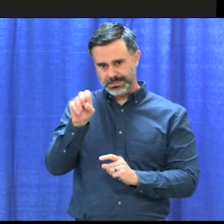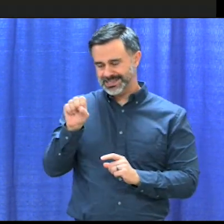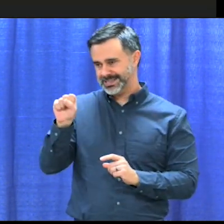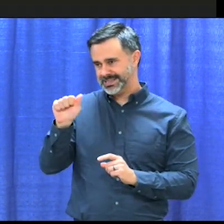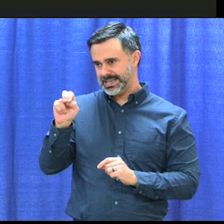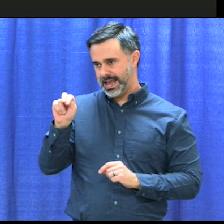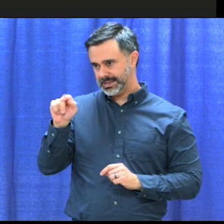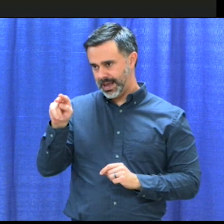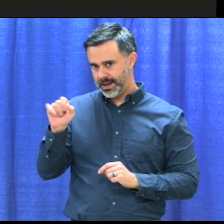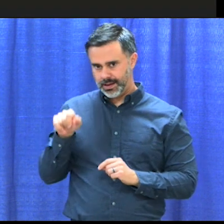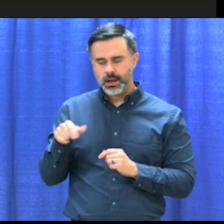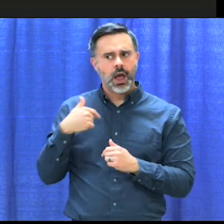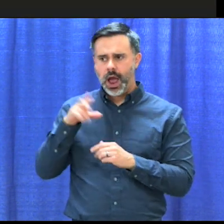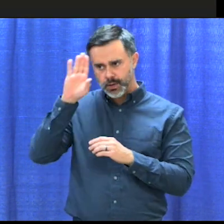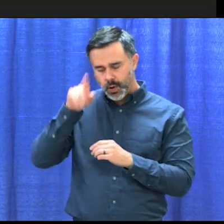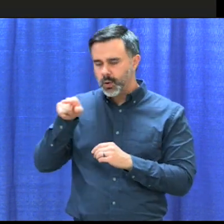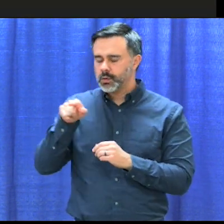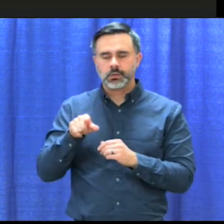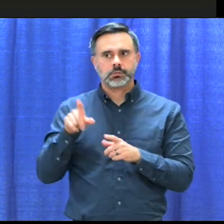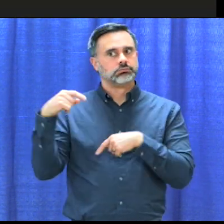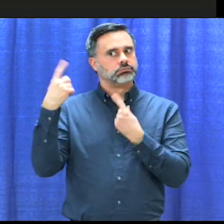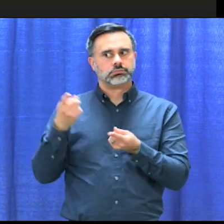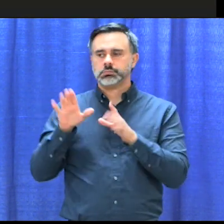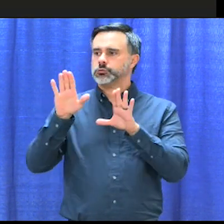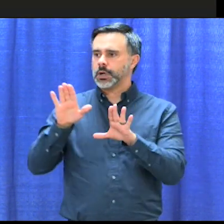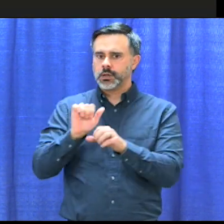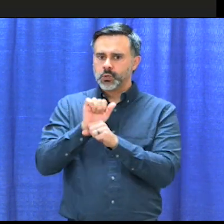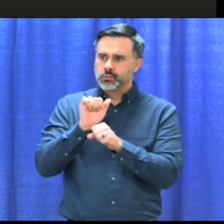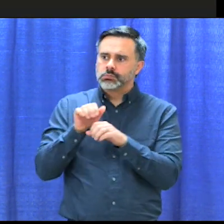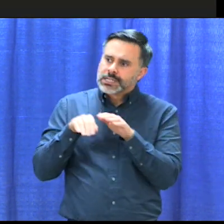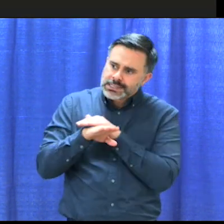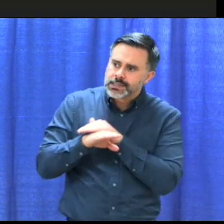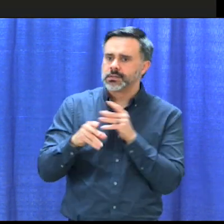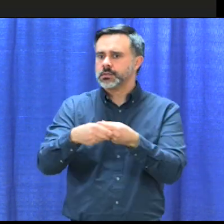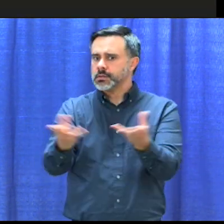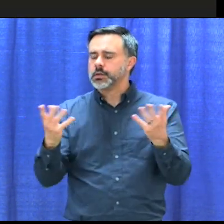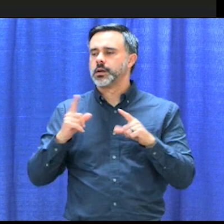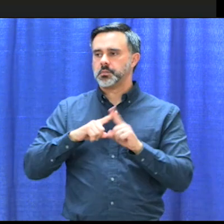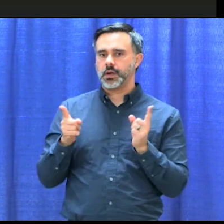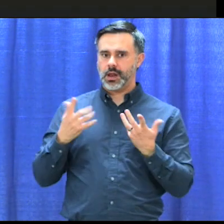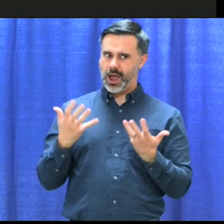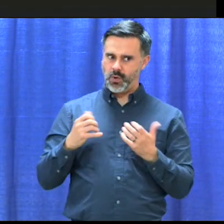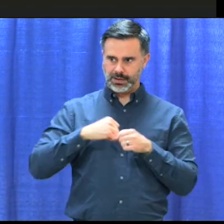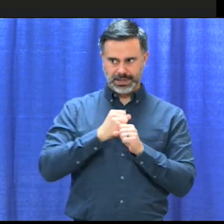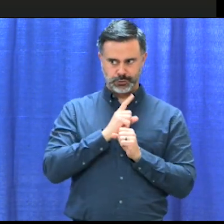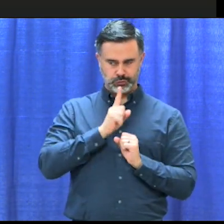She's been wonderful and incredibly accessible by the way Madam Chair. But I just want to make sure that we're able to drill down on those numbers because they